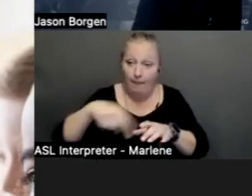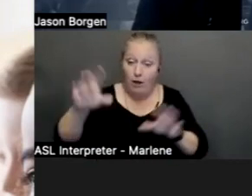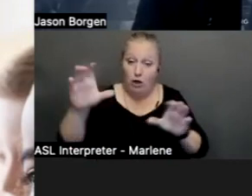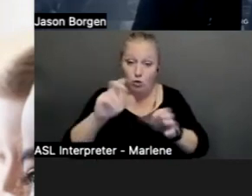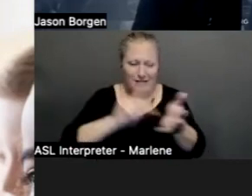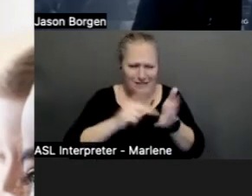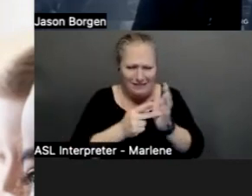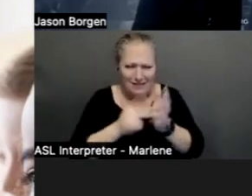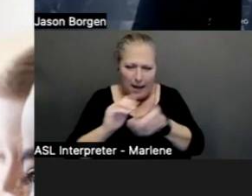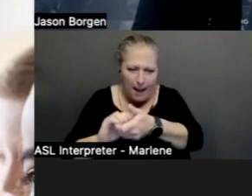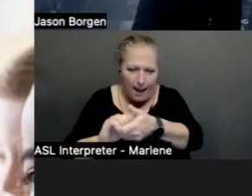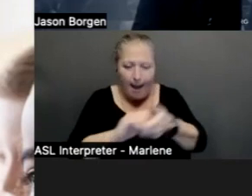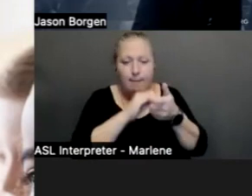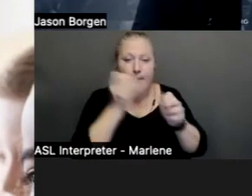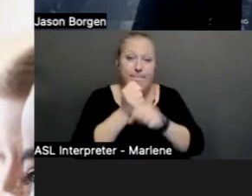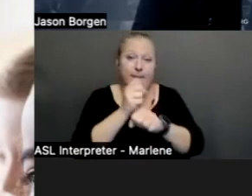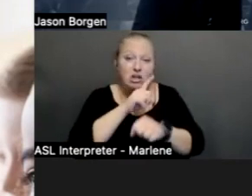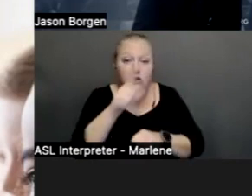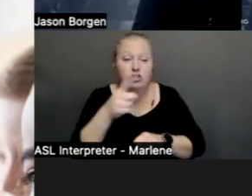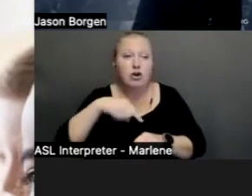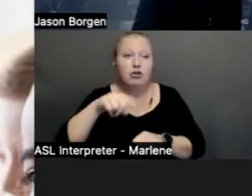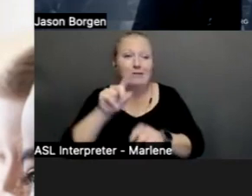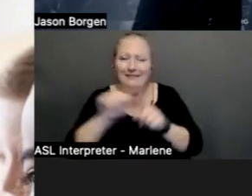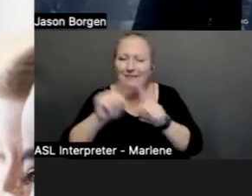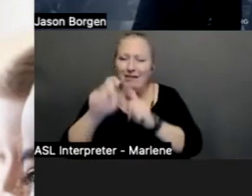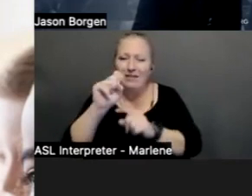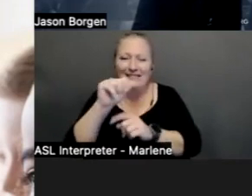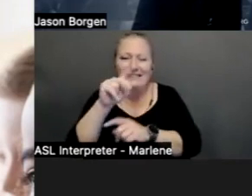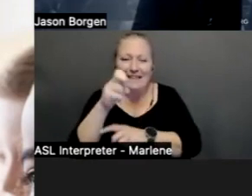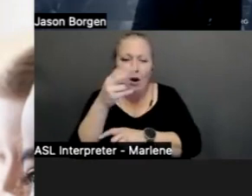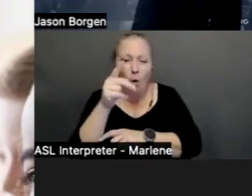and ensuring that we as different stakeholders as the work that we're doing across different